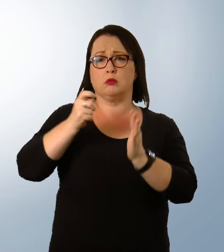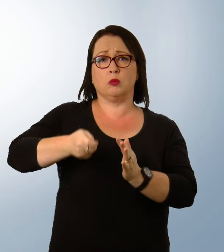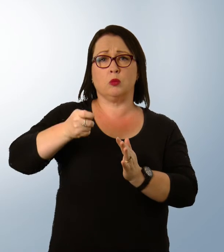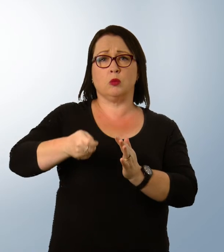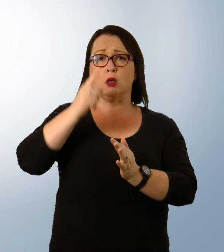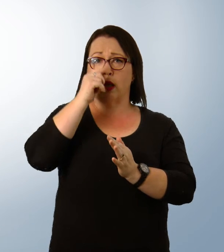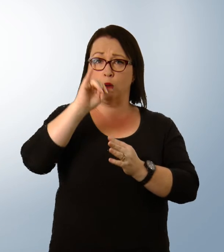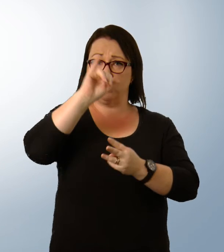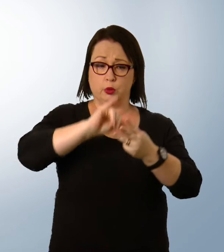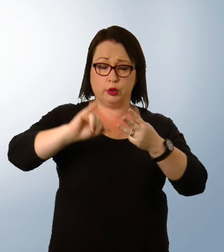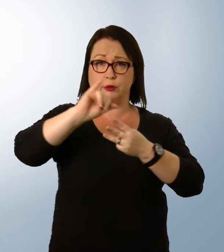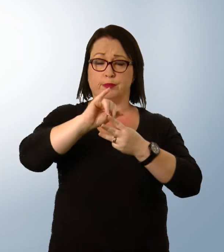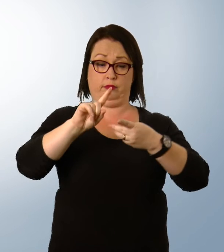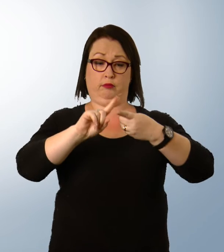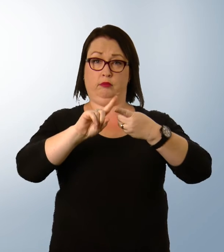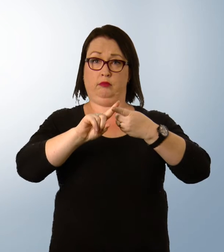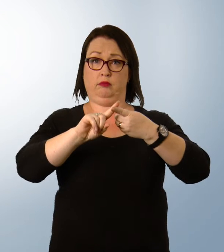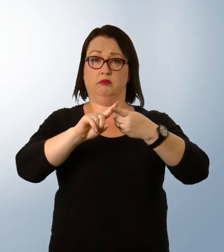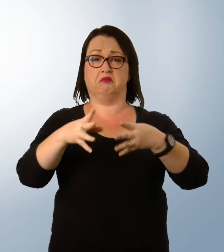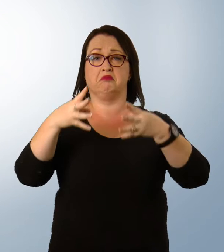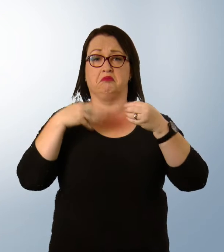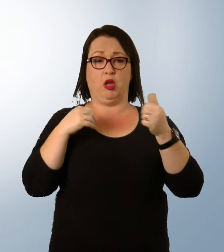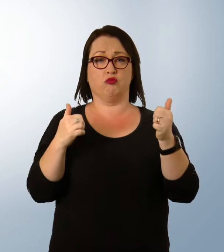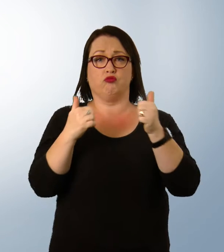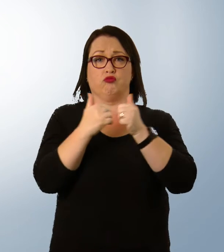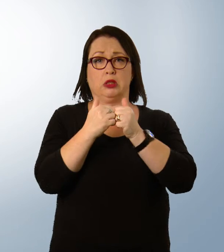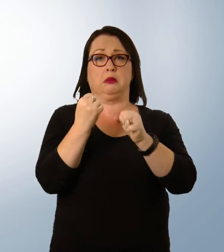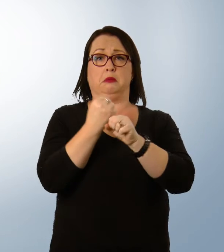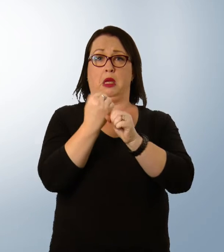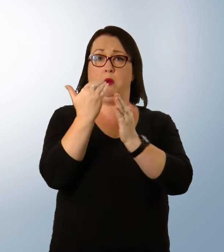options. You can: - Agree with the Protection Order being made.